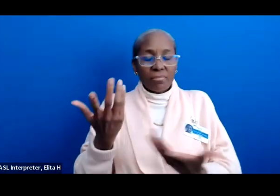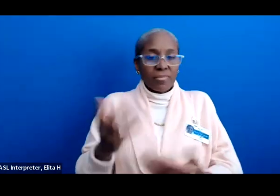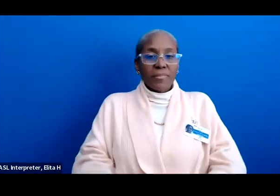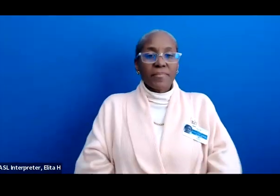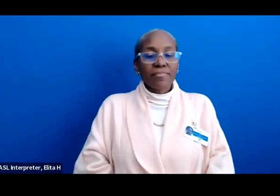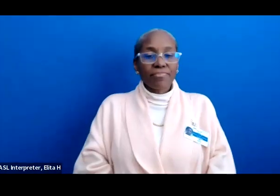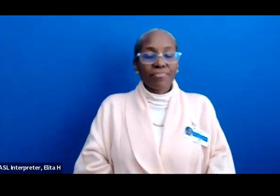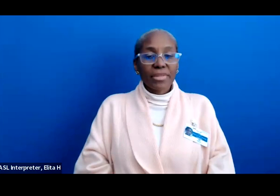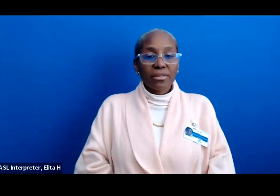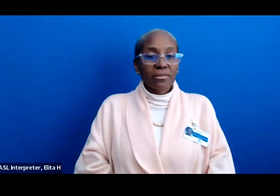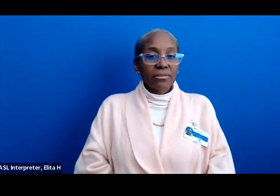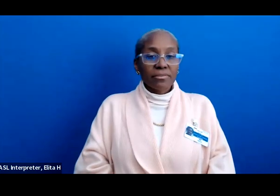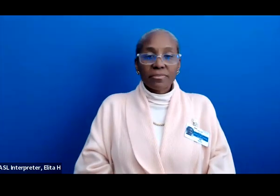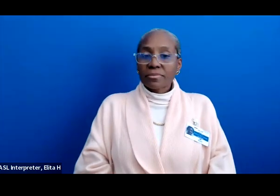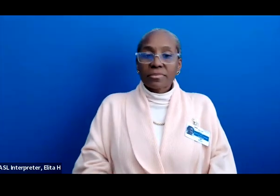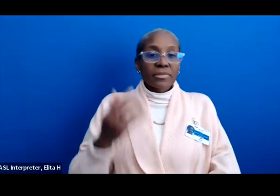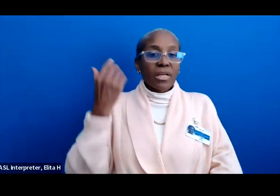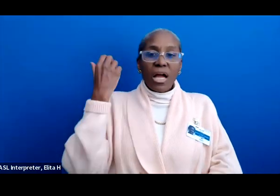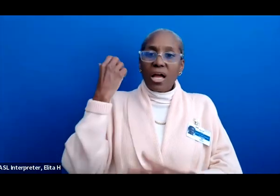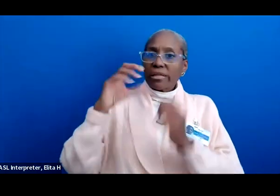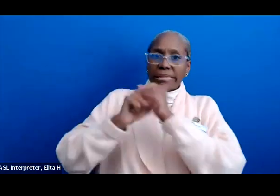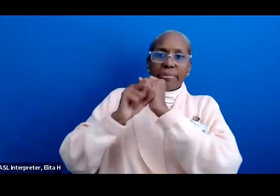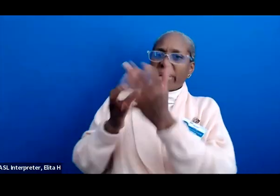I campaigned against that person from being reelected.